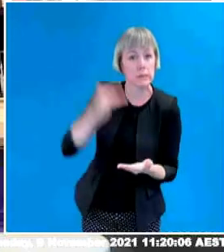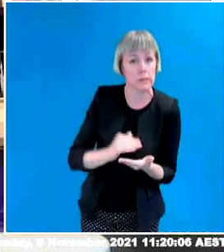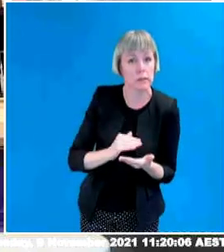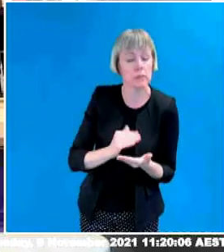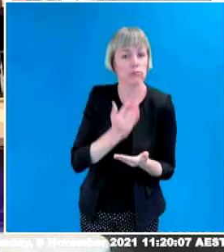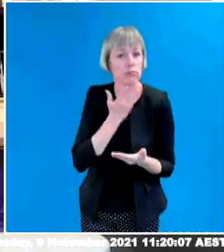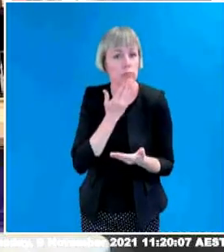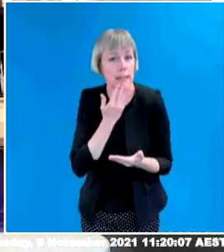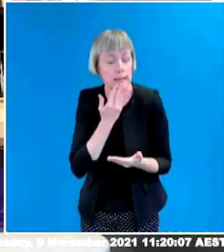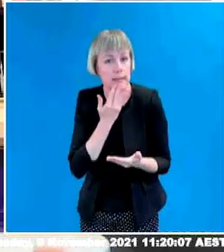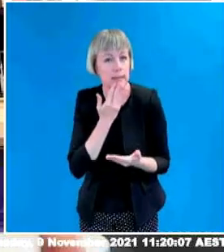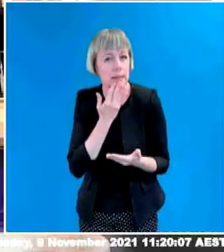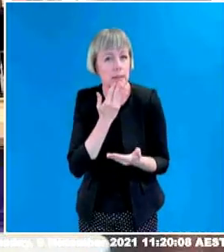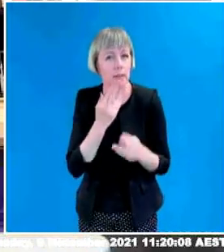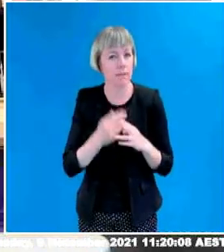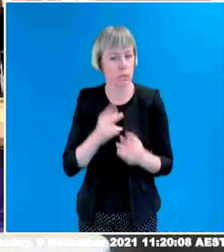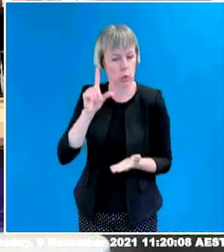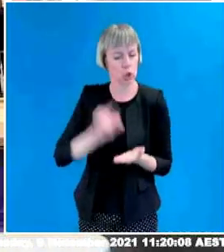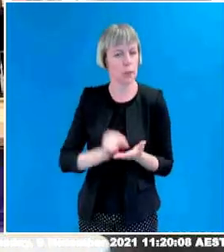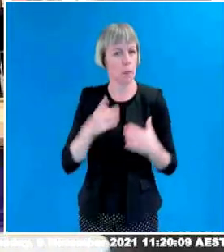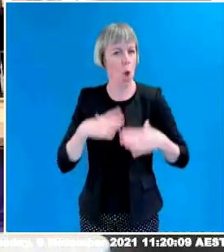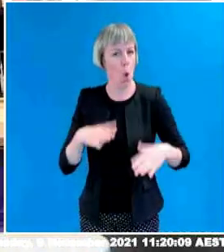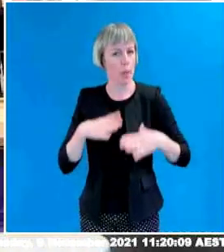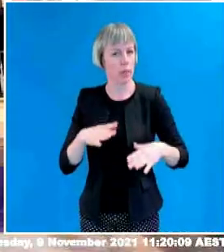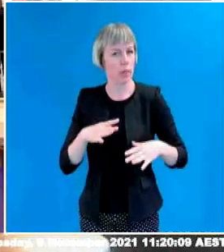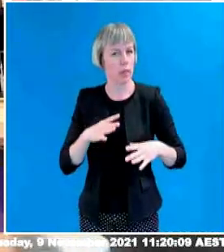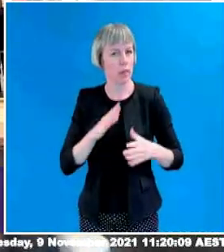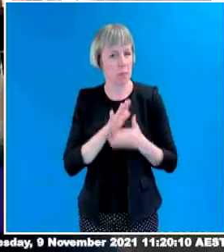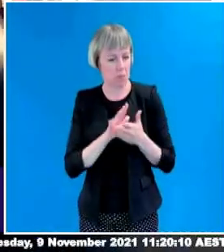rates, et cetera, had that flow-on effect in their supply chain.